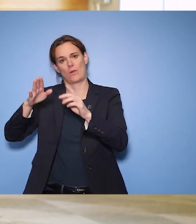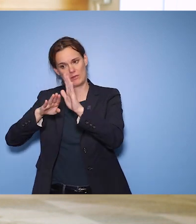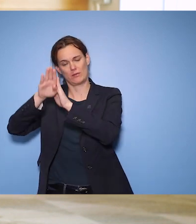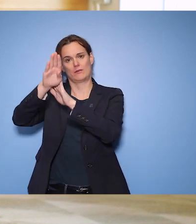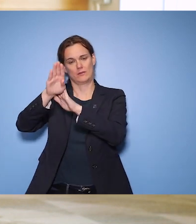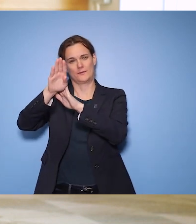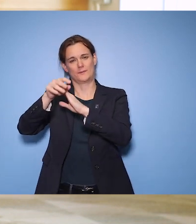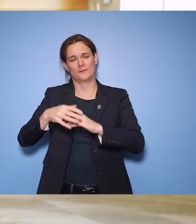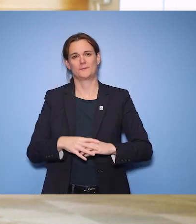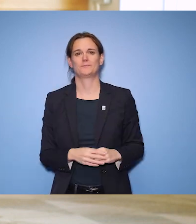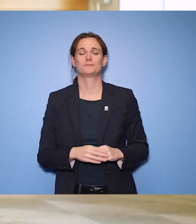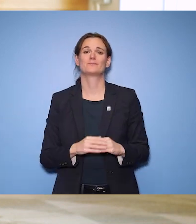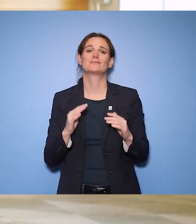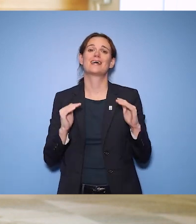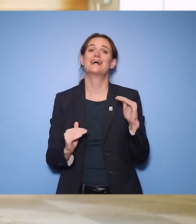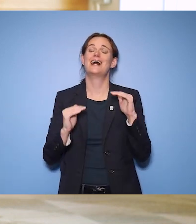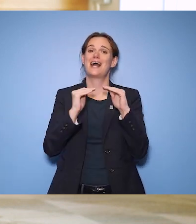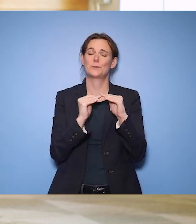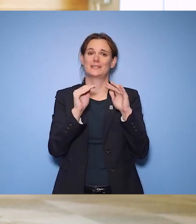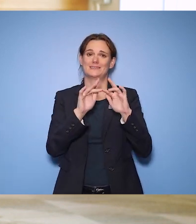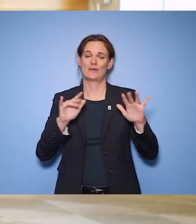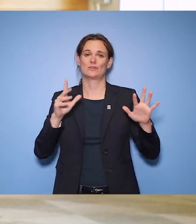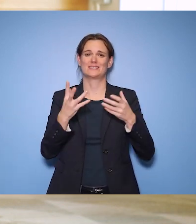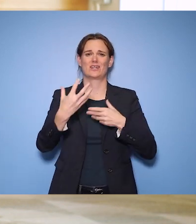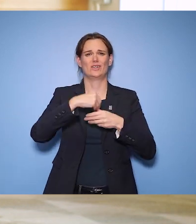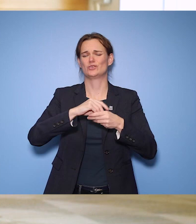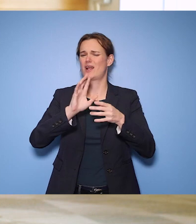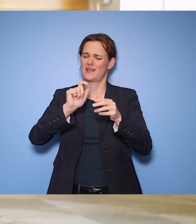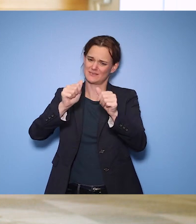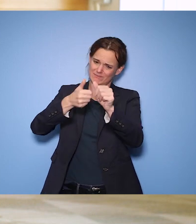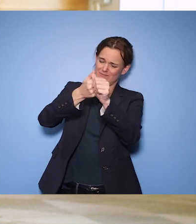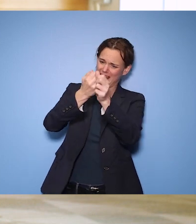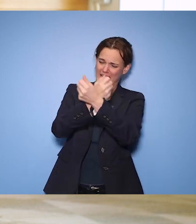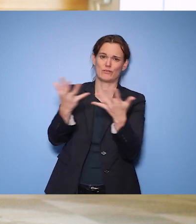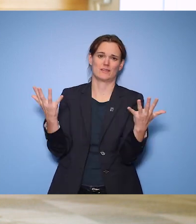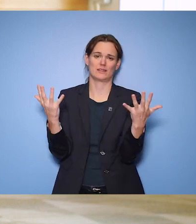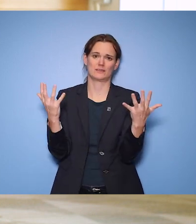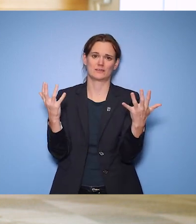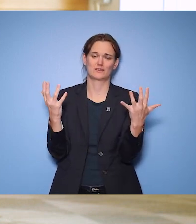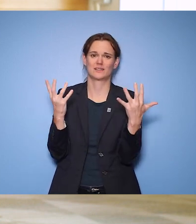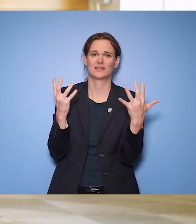diversity and inclusion must be at the heart of all learning and working and we are realizing